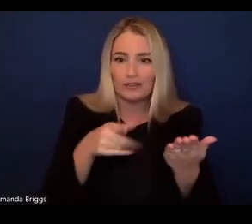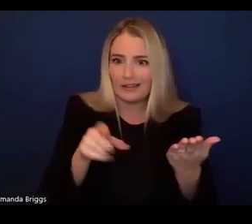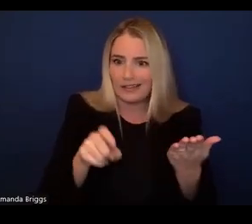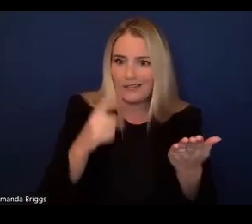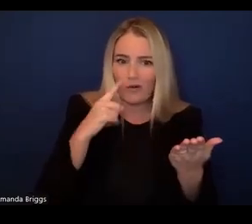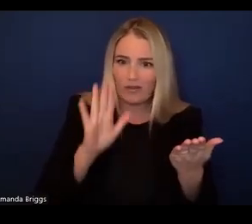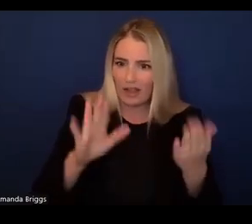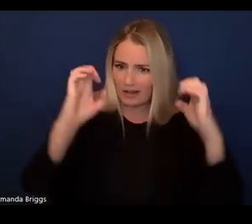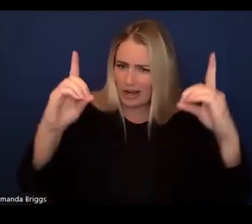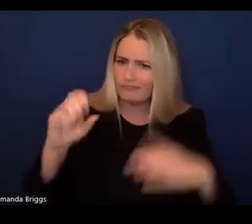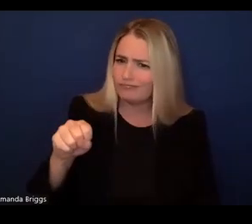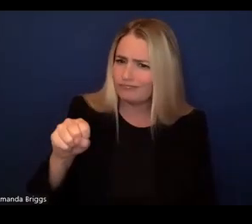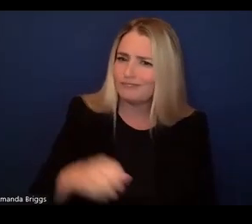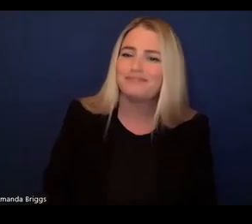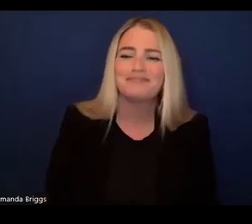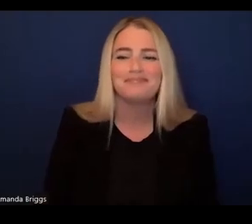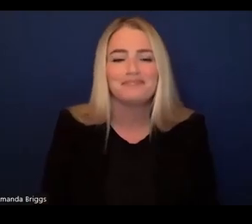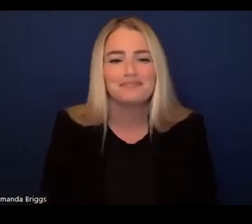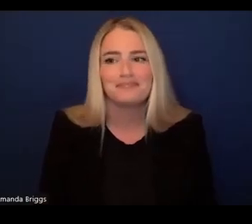their education.